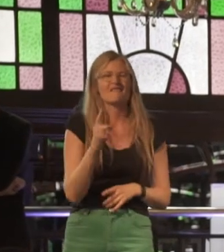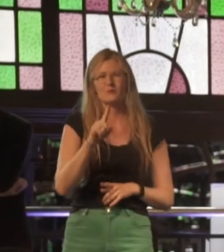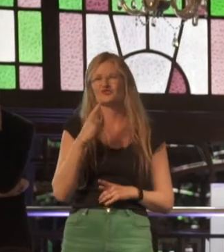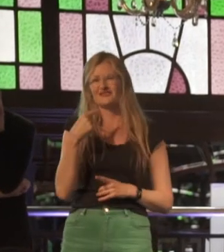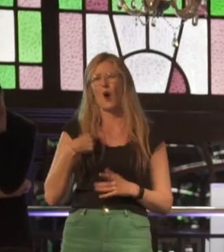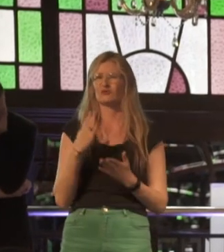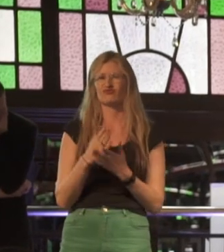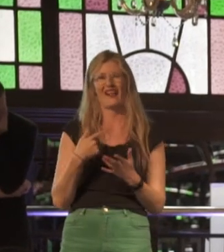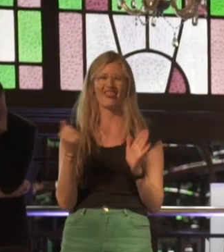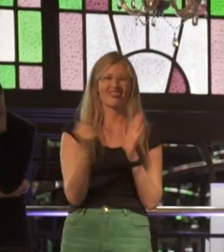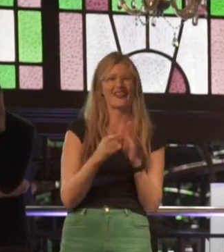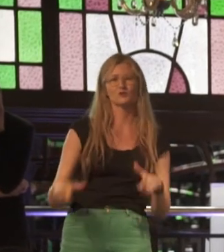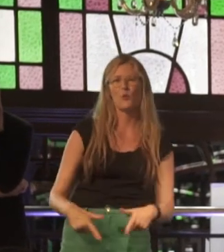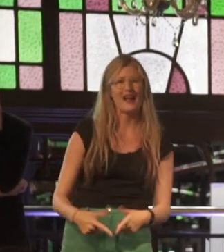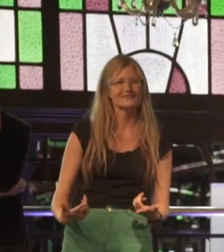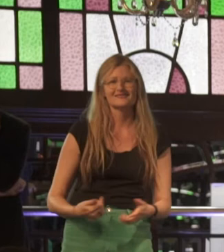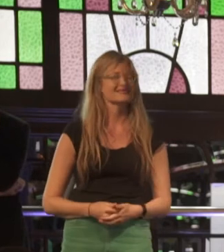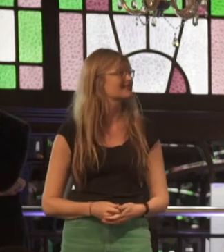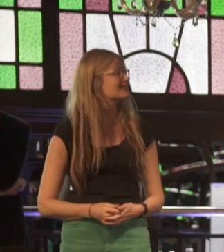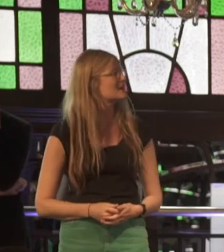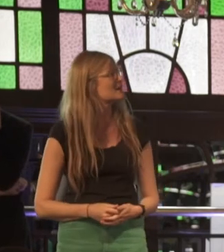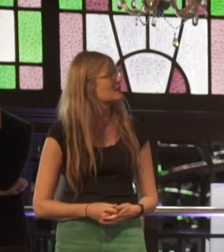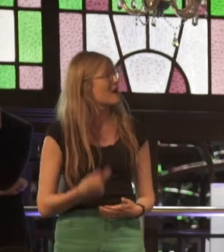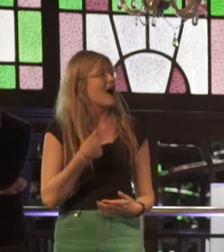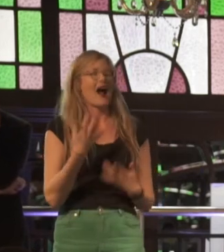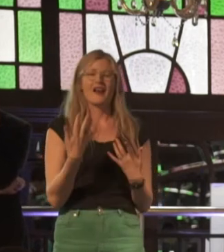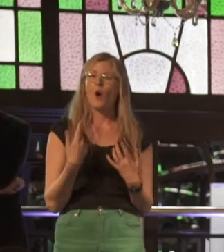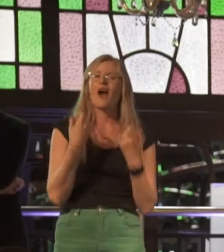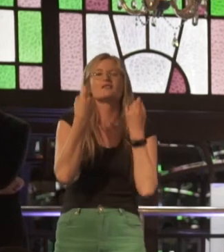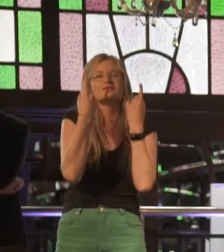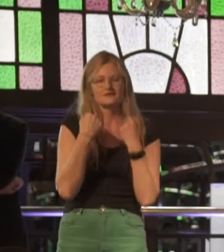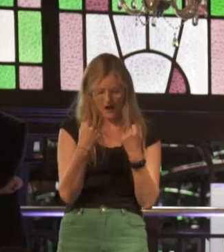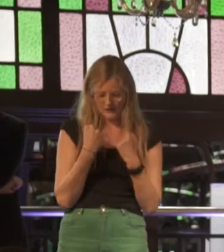But now I have this thing that I understand, and it's changed my whole life.